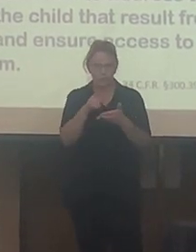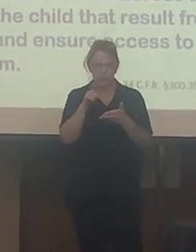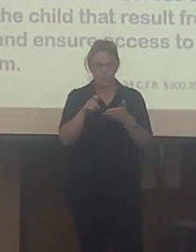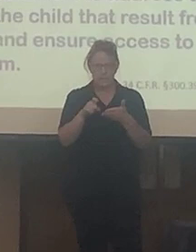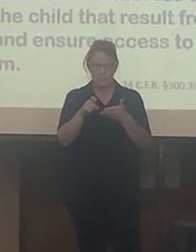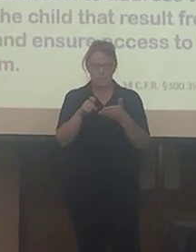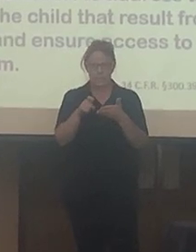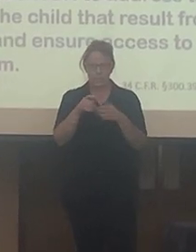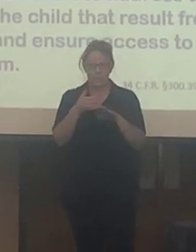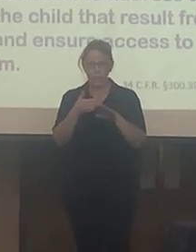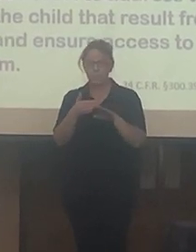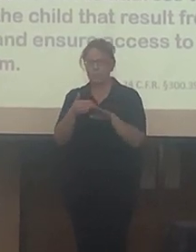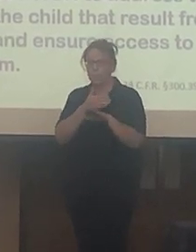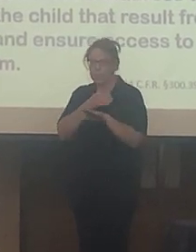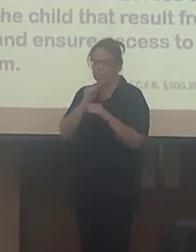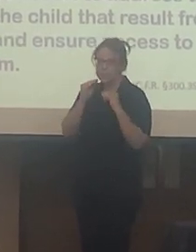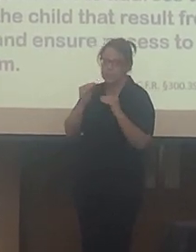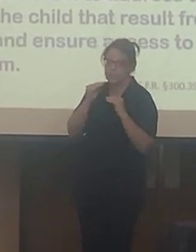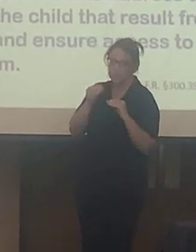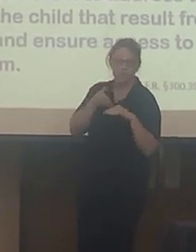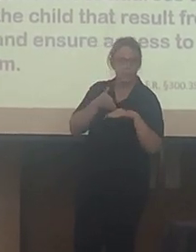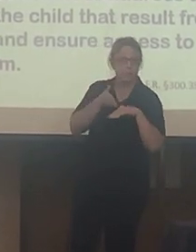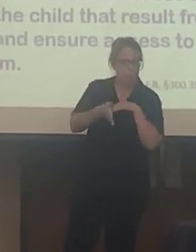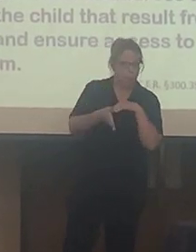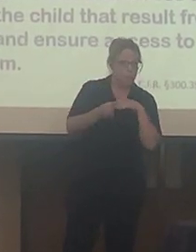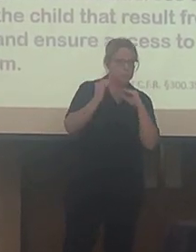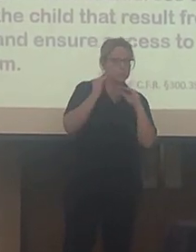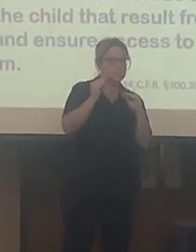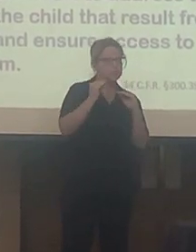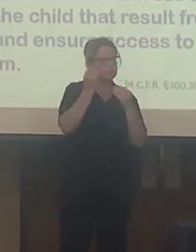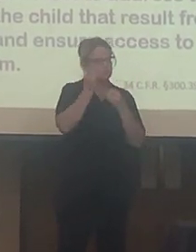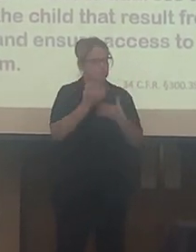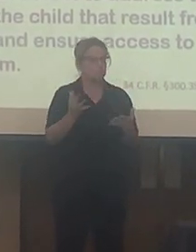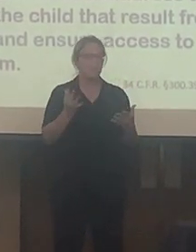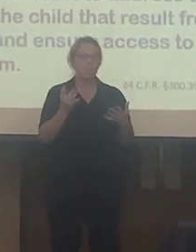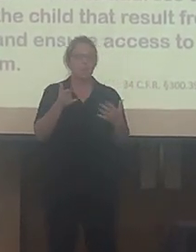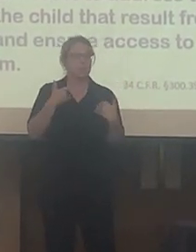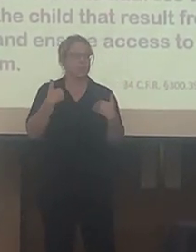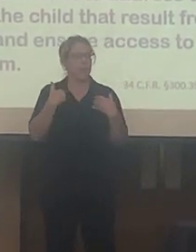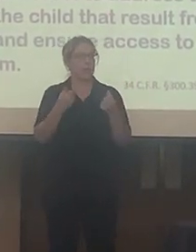pre-teaching and post-teaching of information do they need to have some sign language instruction